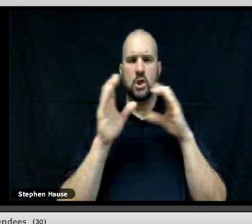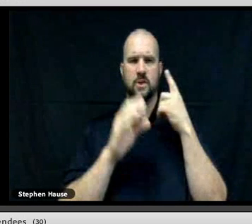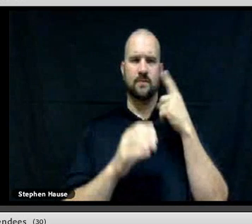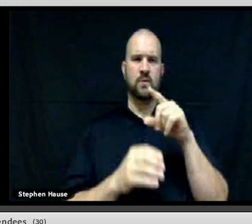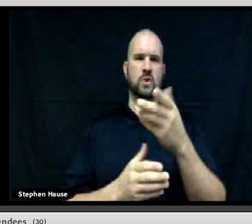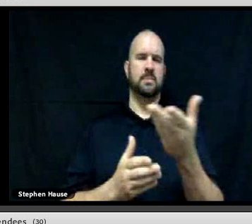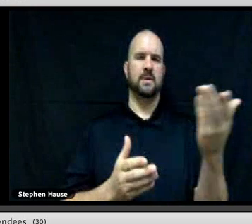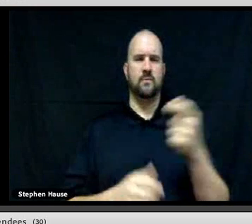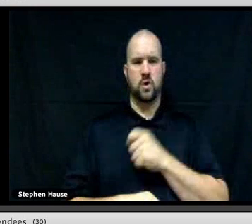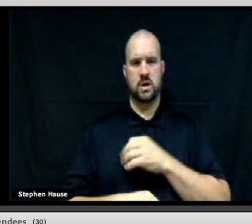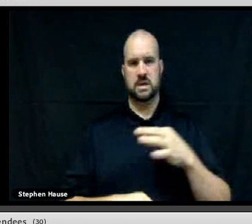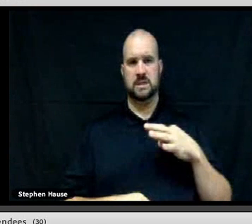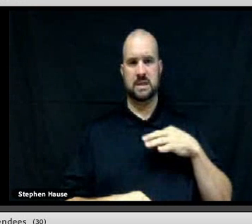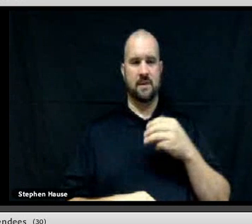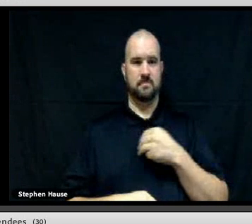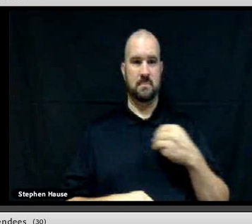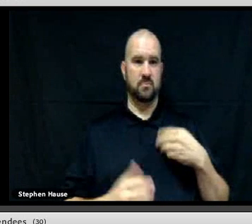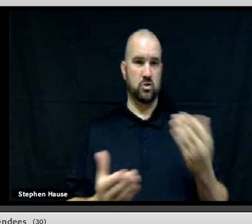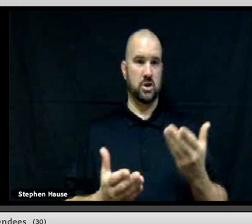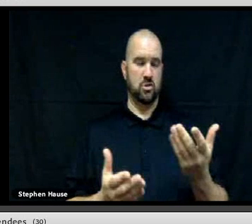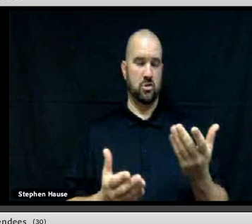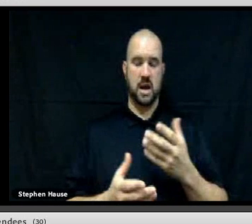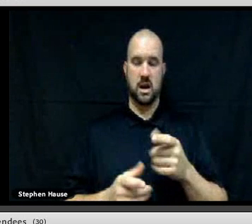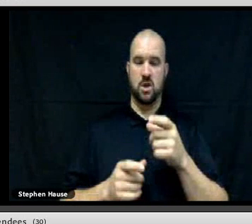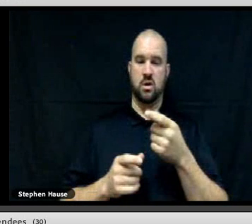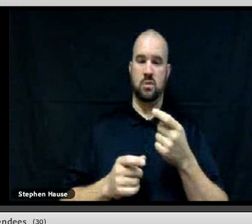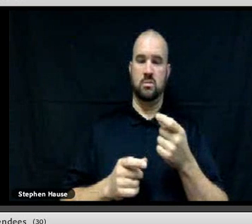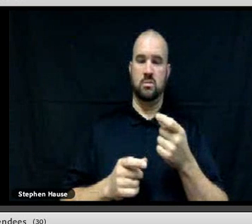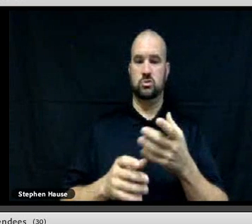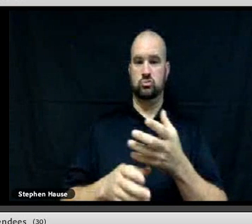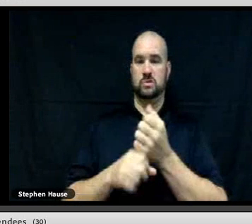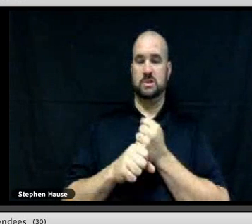And, um, on some level, maybe the DPLA